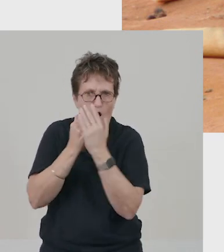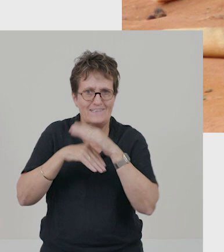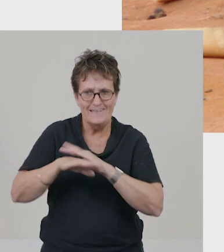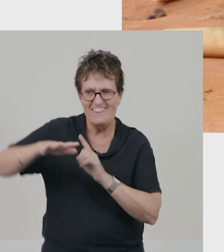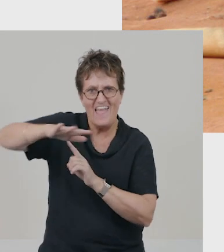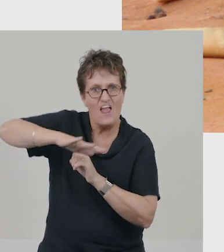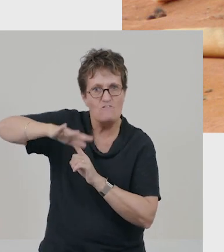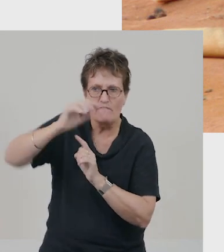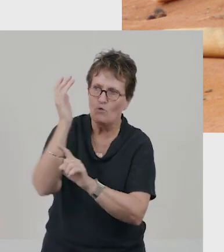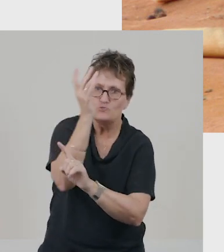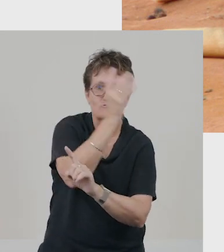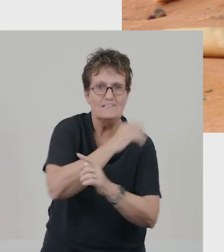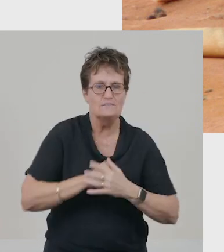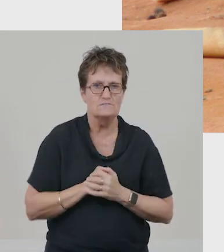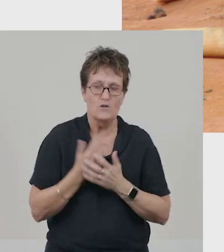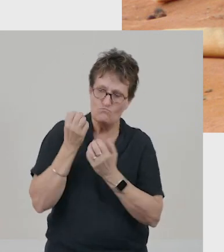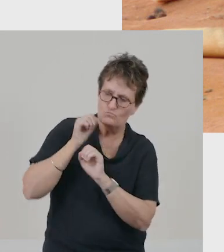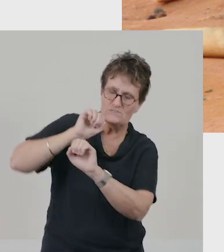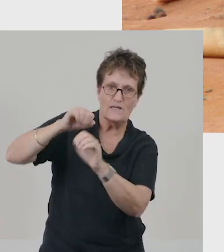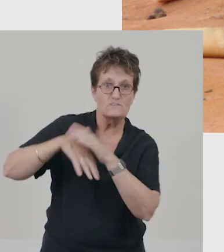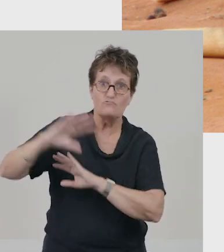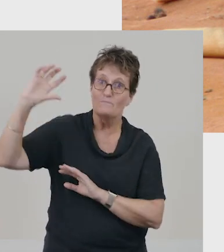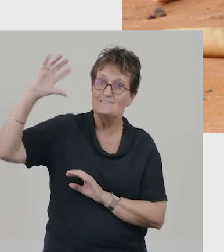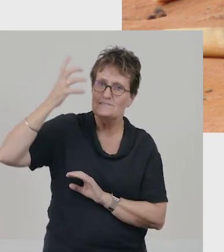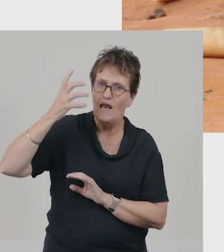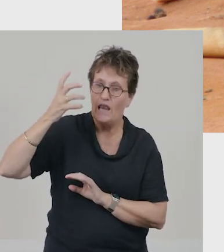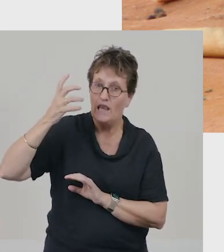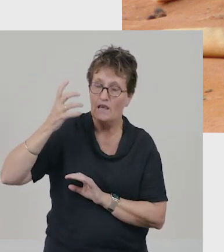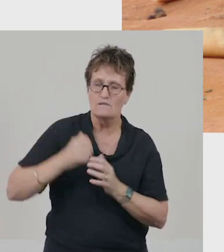and reflects some heat from the sun, which helps them to stay cool.